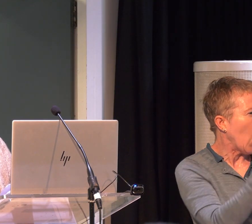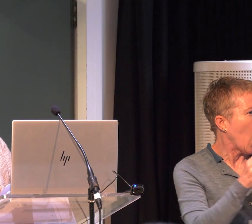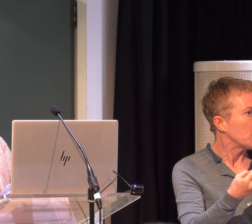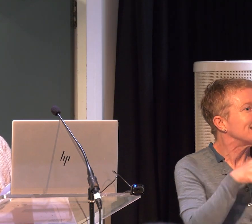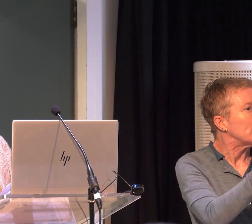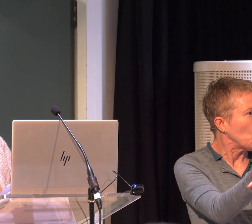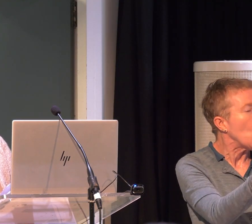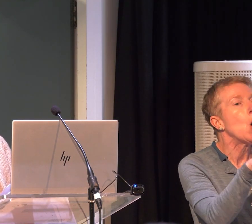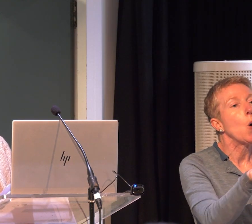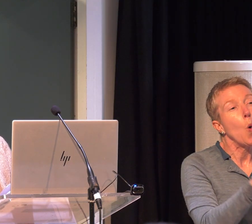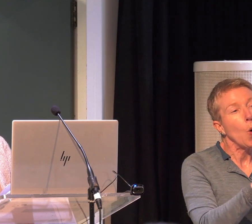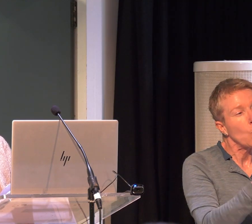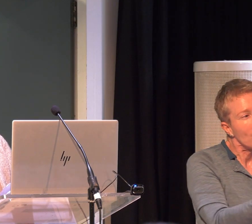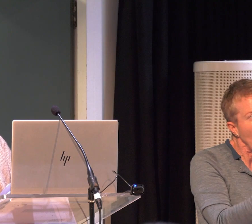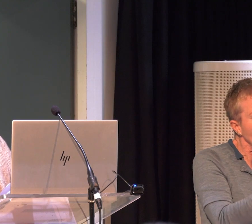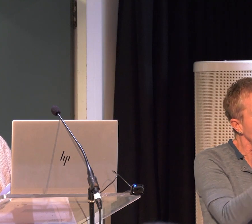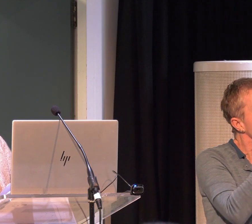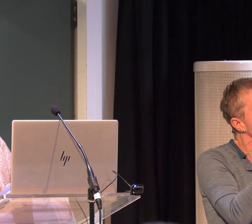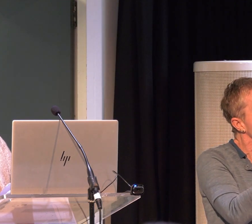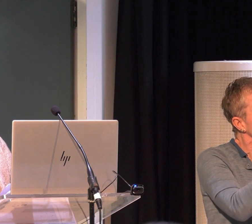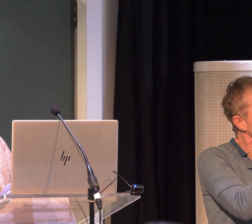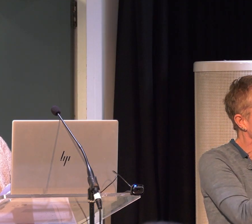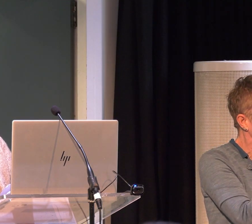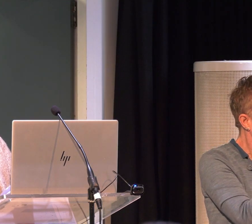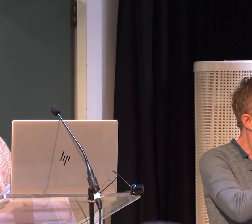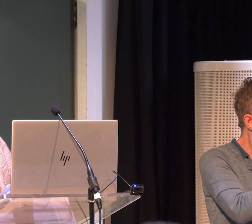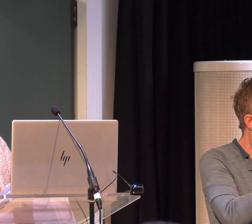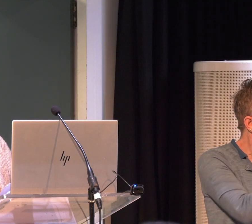of third sector organisations to expand the influence of our programmes.